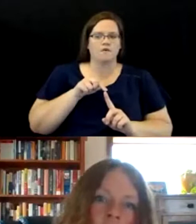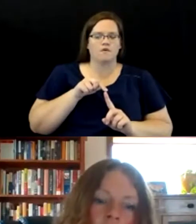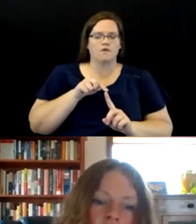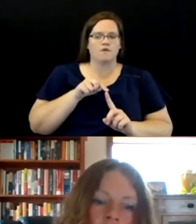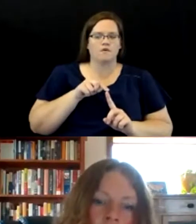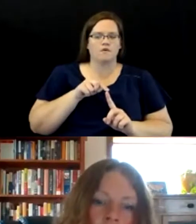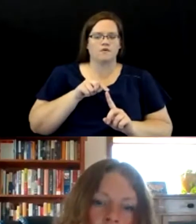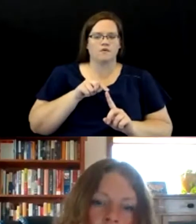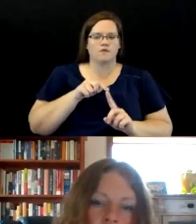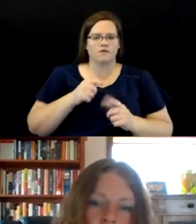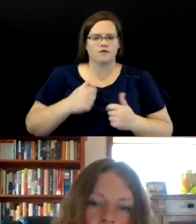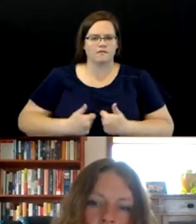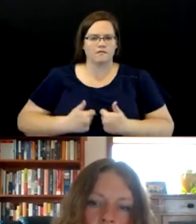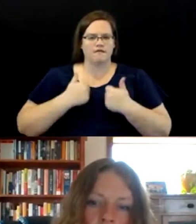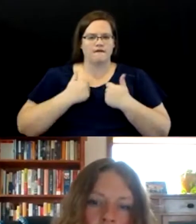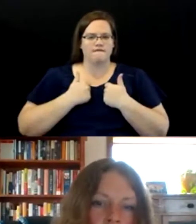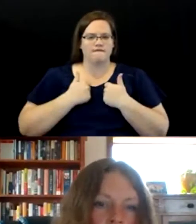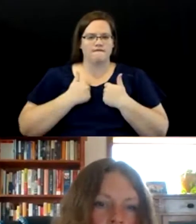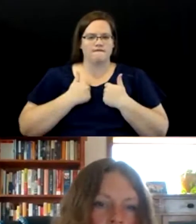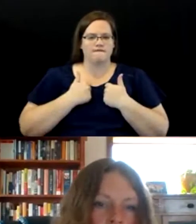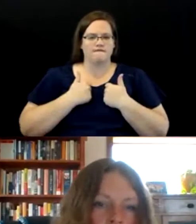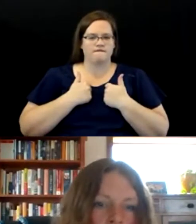reports, the whole thing?